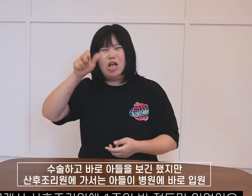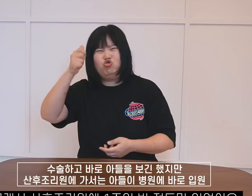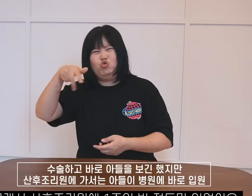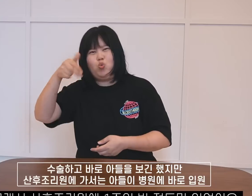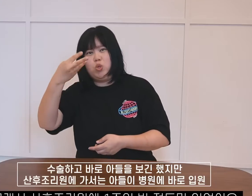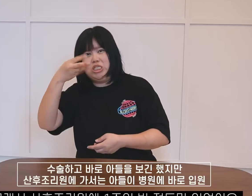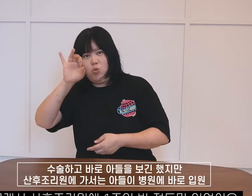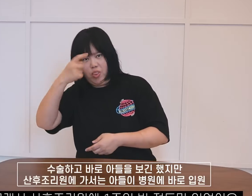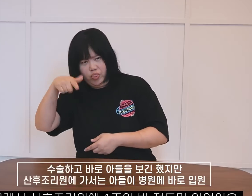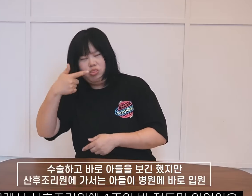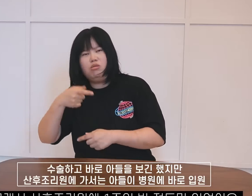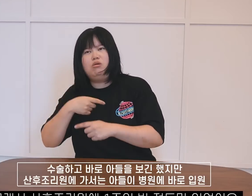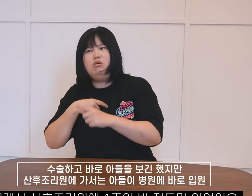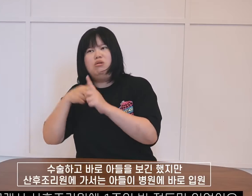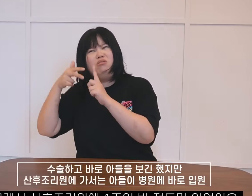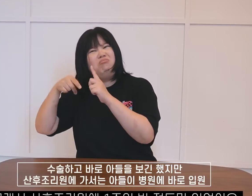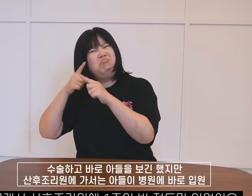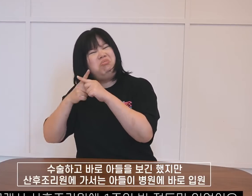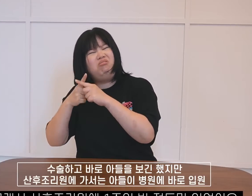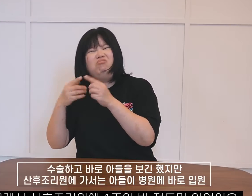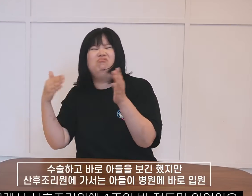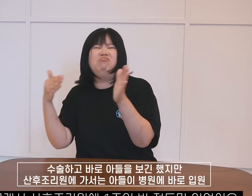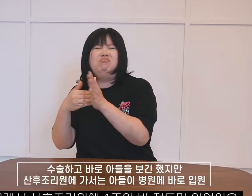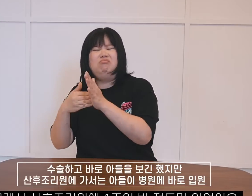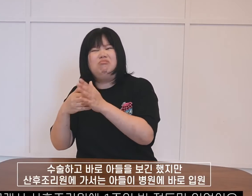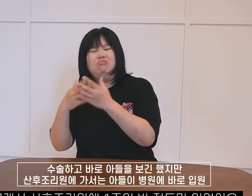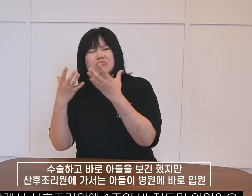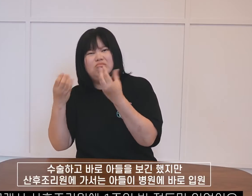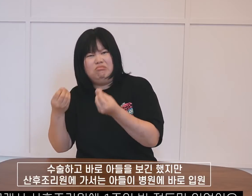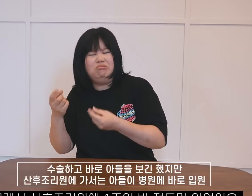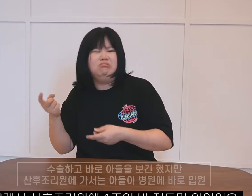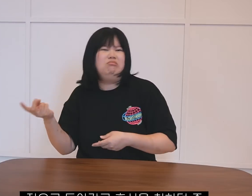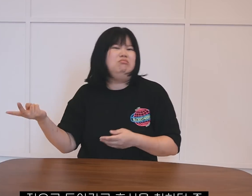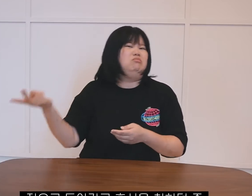So, I was only in the postpartum care center for a week and a half.